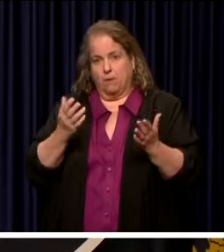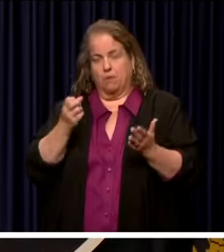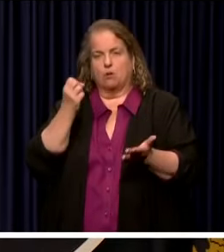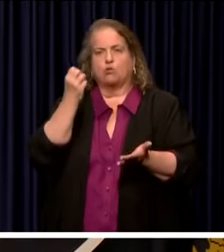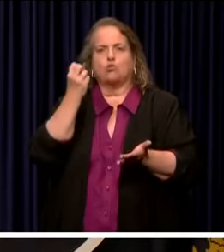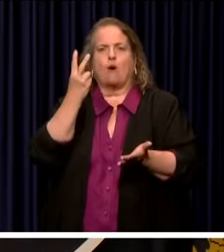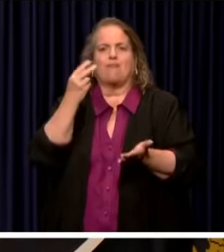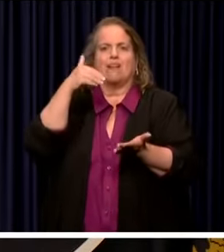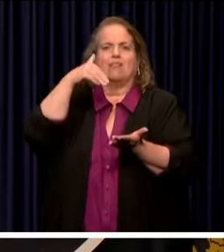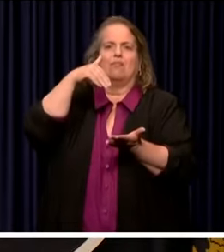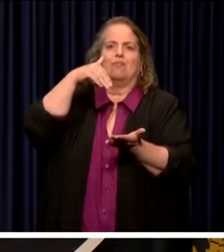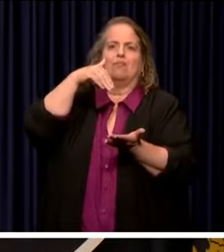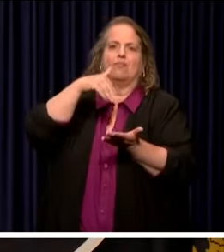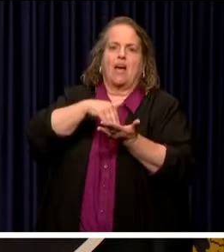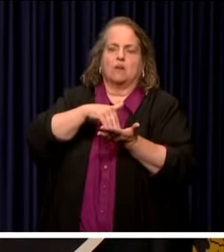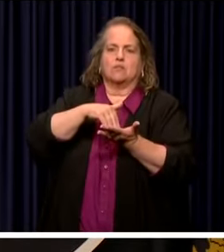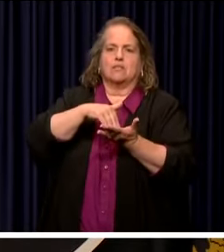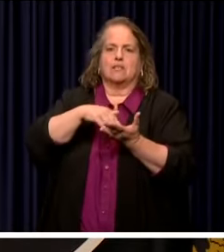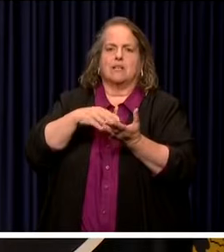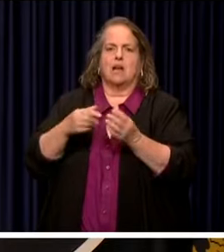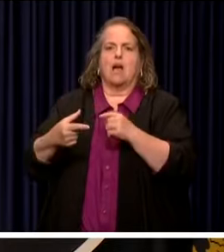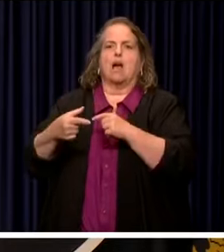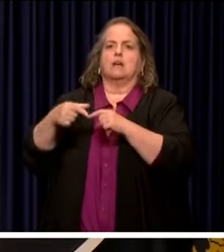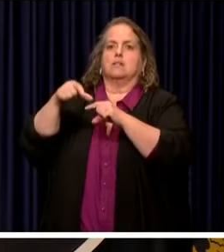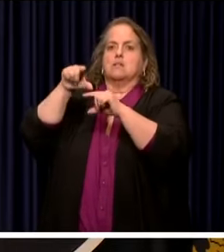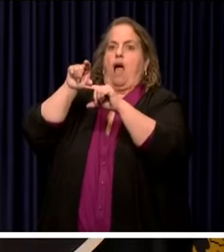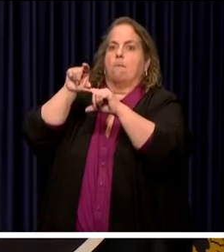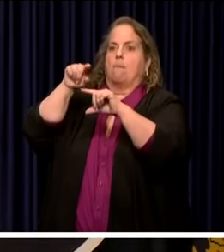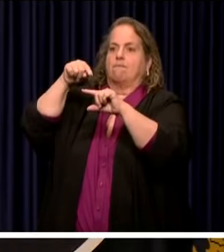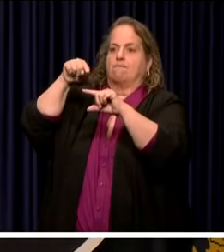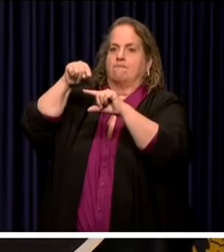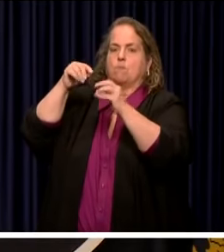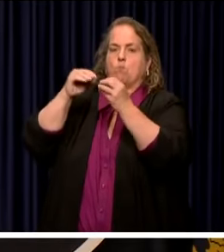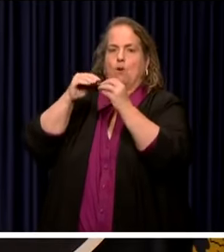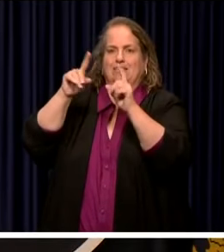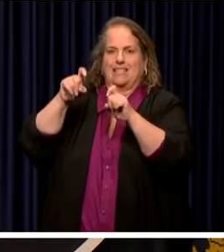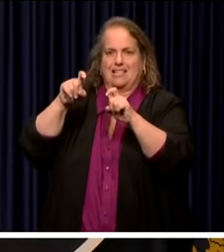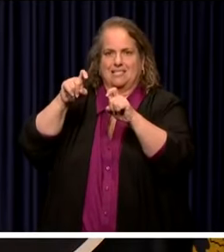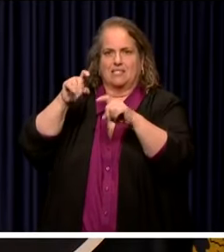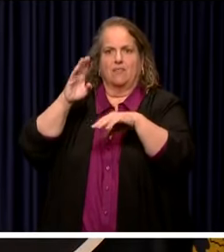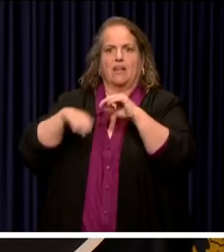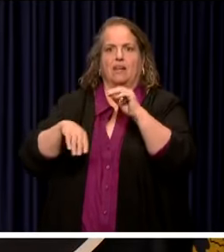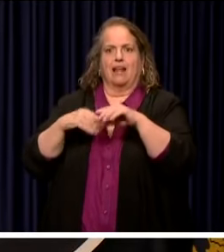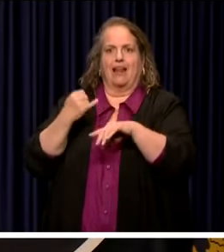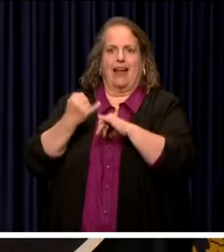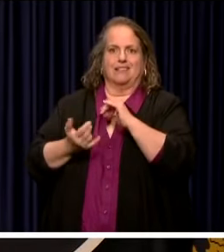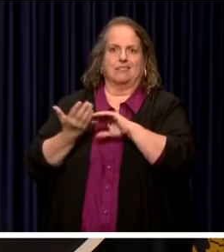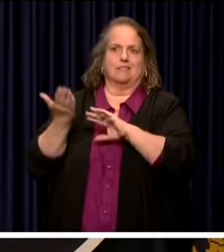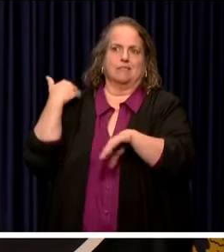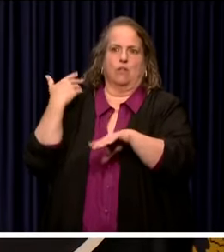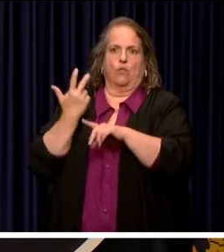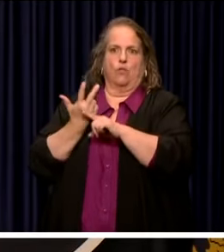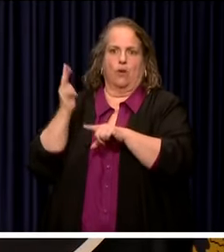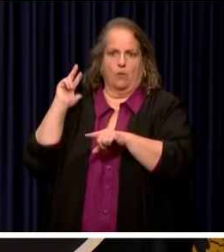TO GO FROM THERE. BUT OUR BENCHMARKS AREN'T EXCLUSIVE, RIGHT?